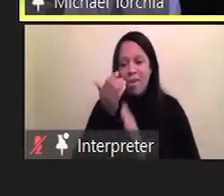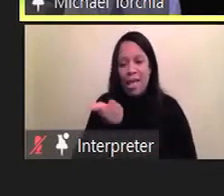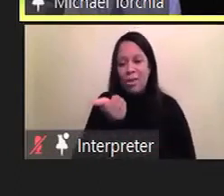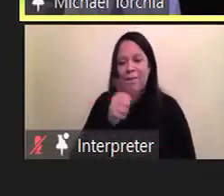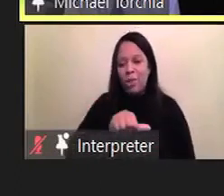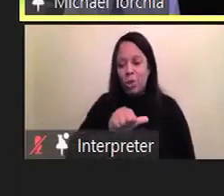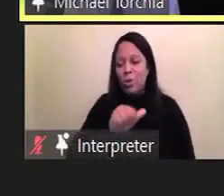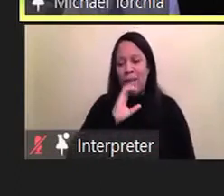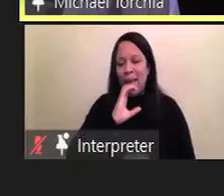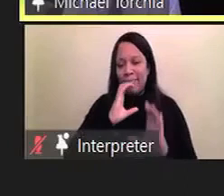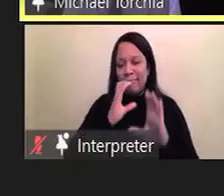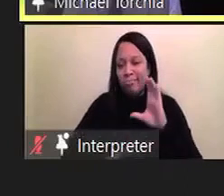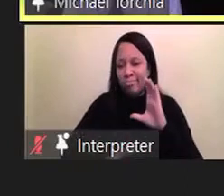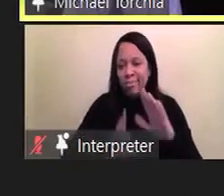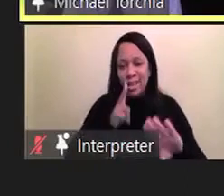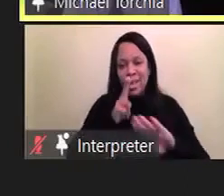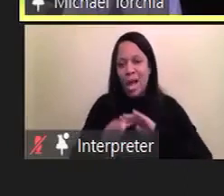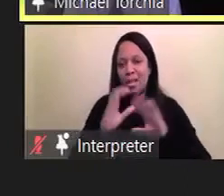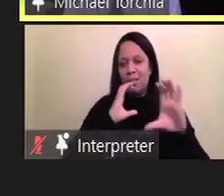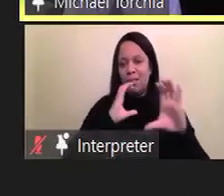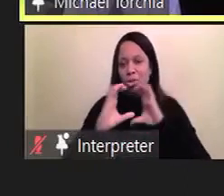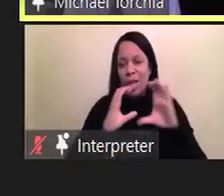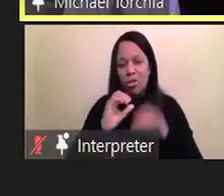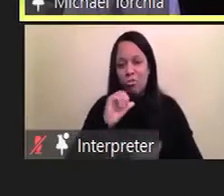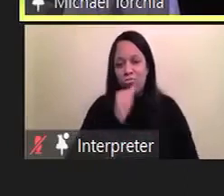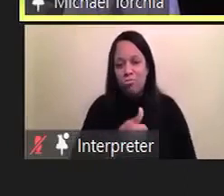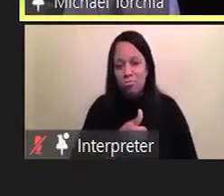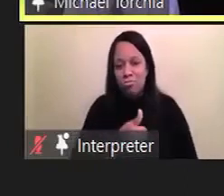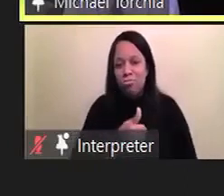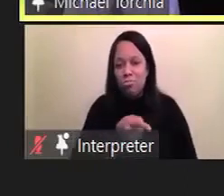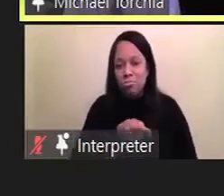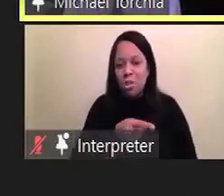the communications. You will be very happy later that you